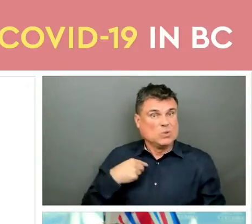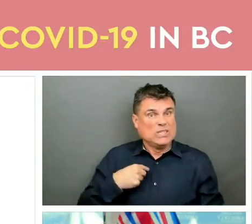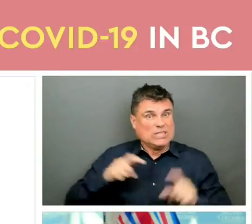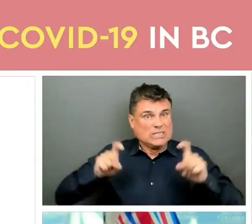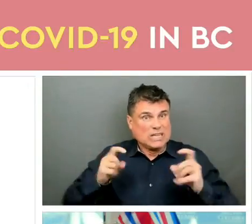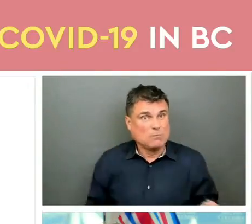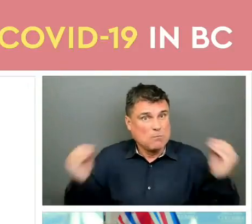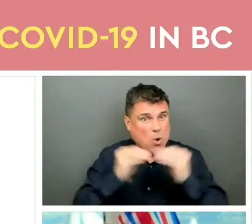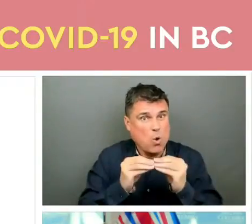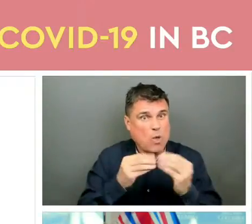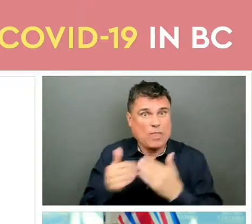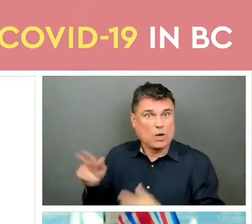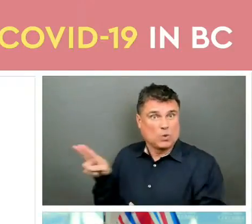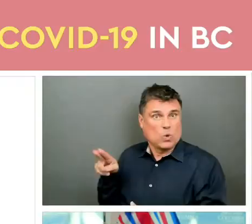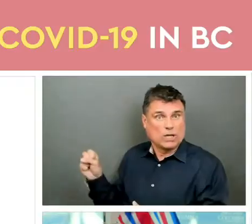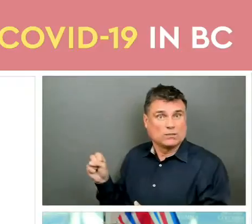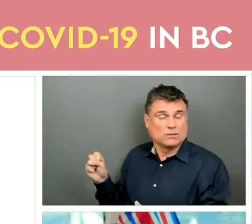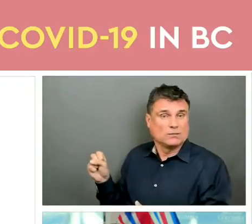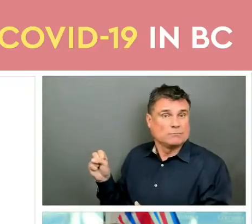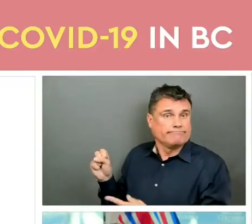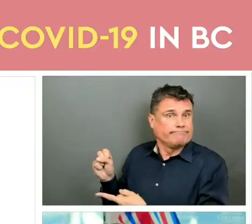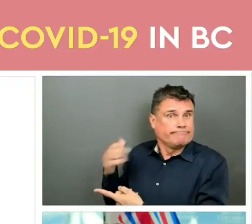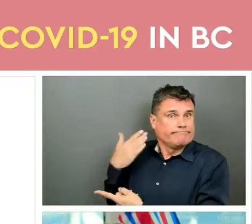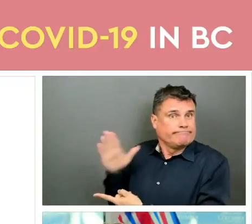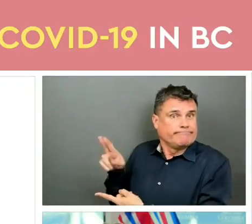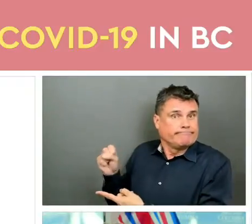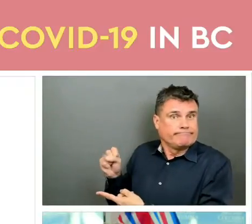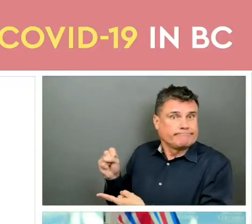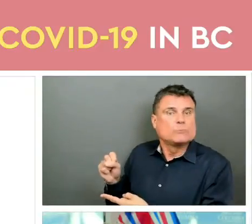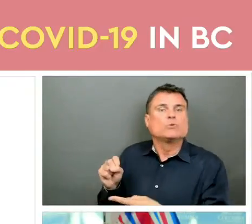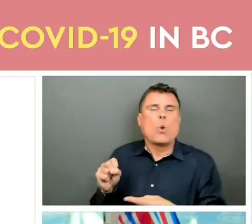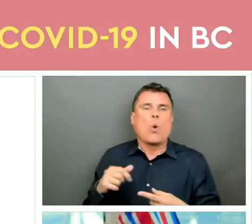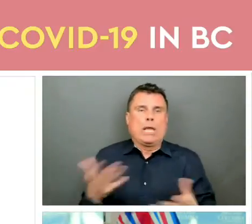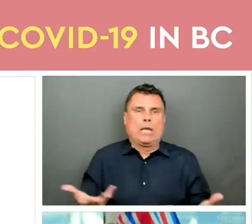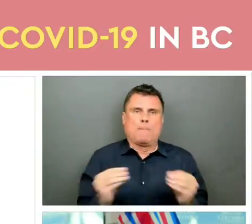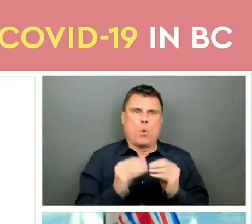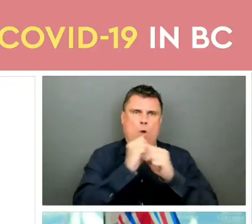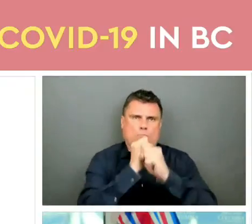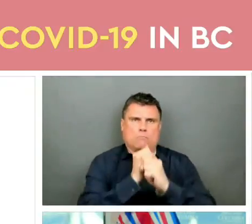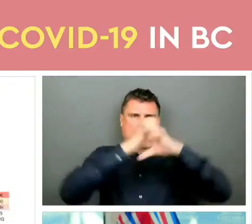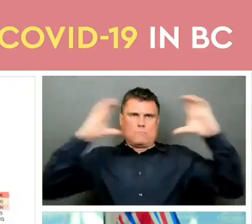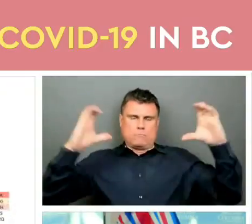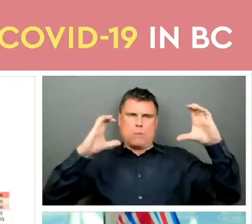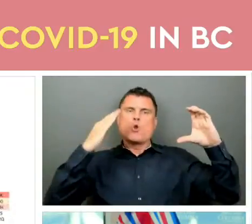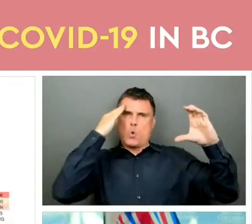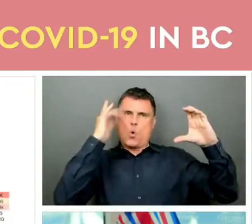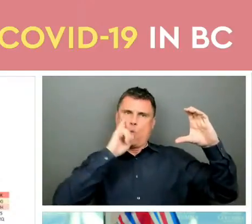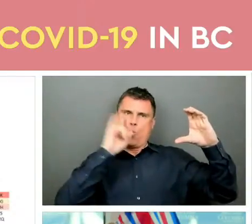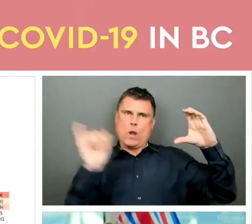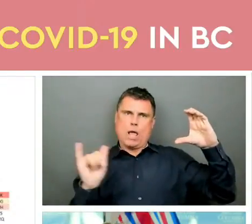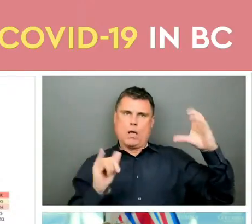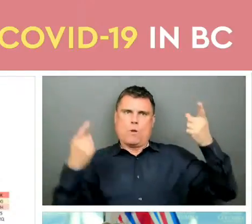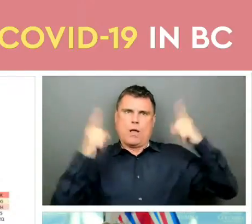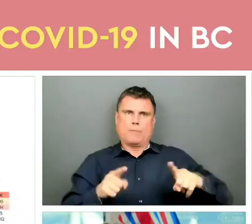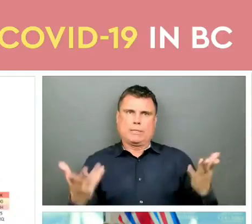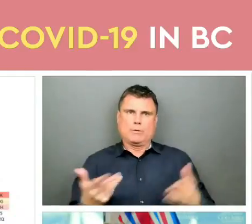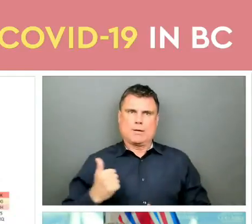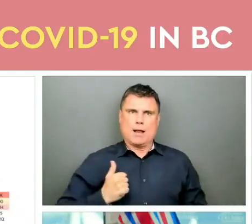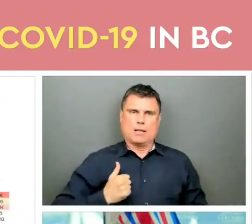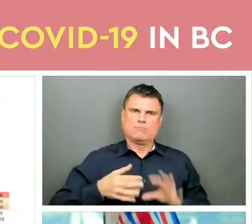of screening and whole gee genome sequencing to countries like the UK. When we